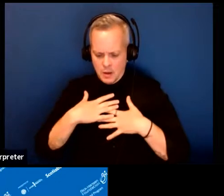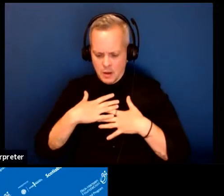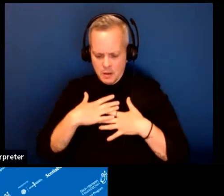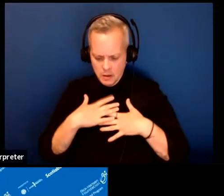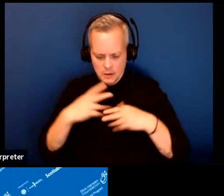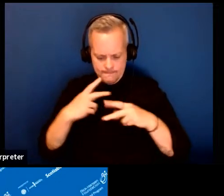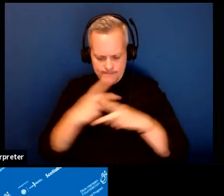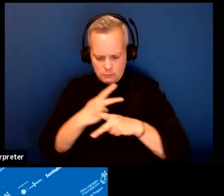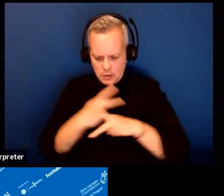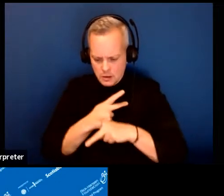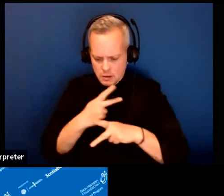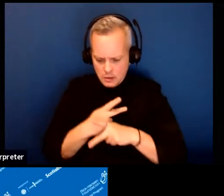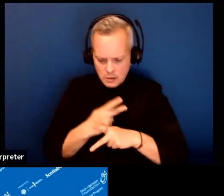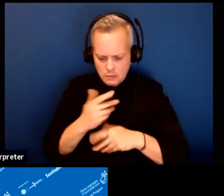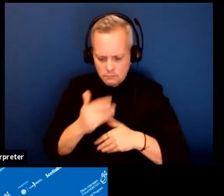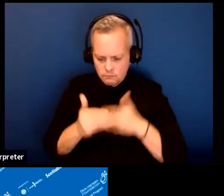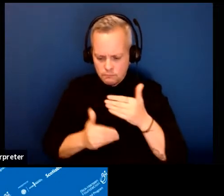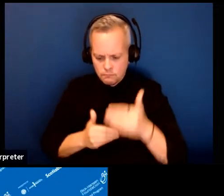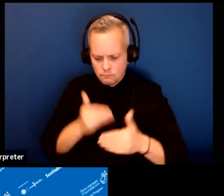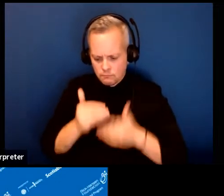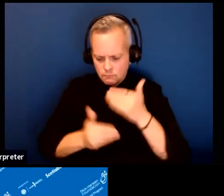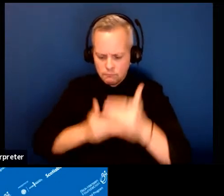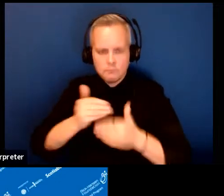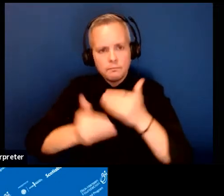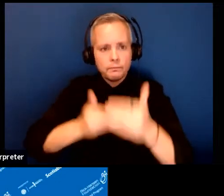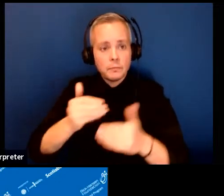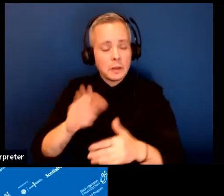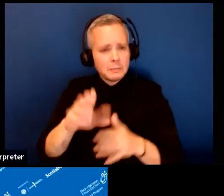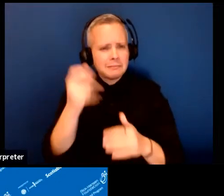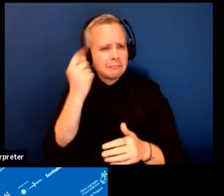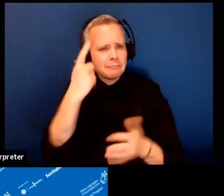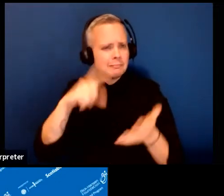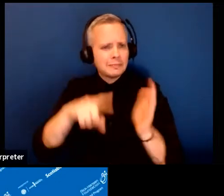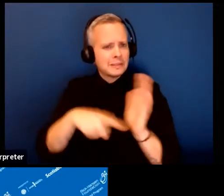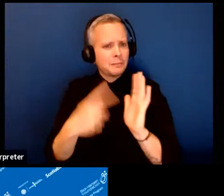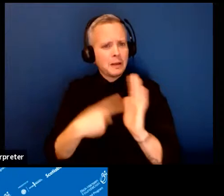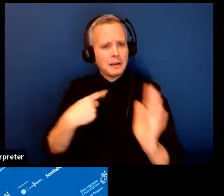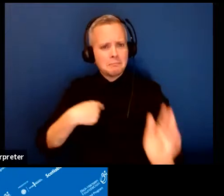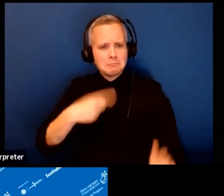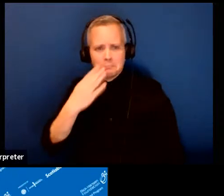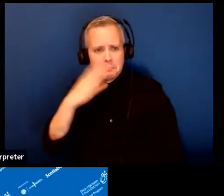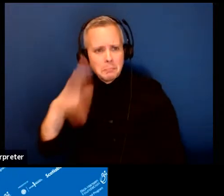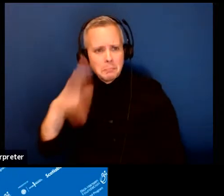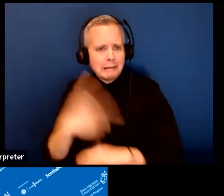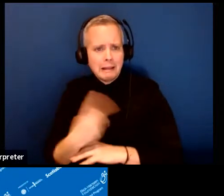AND I JUST TAKE -- AND, I MEAN, I STILL HAVE BAD DAYS. SOME DAYS I JUST WANT TO WATCH NETFLIX ALL DAY.